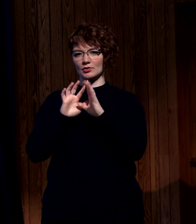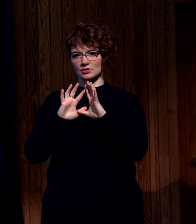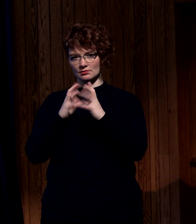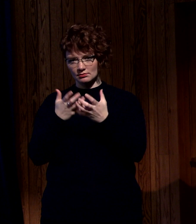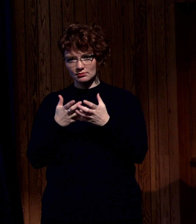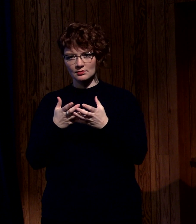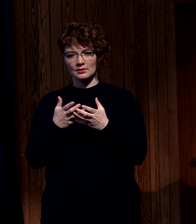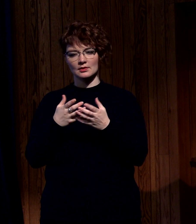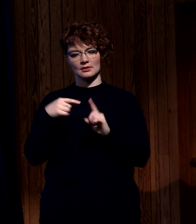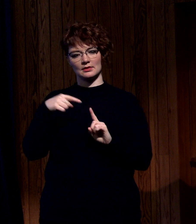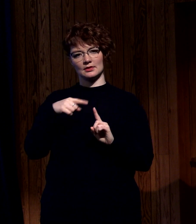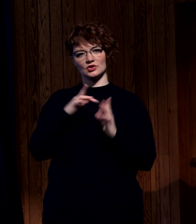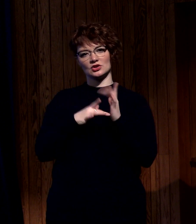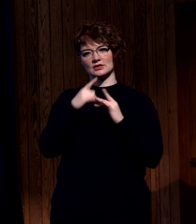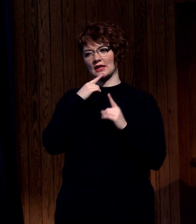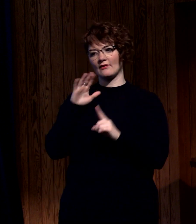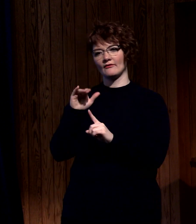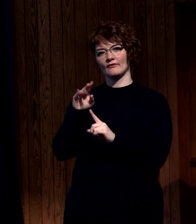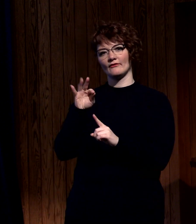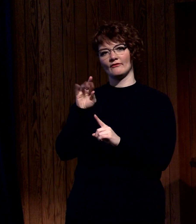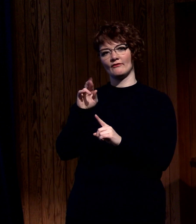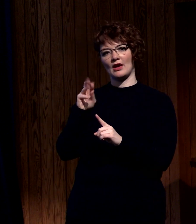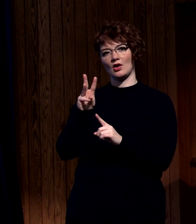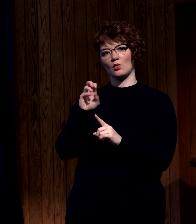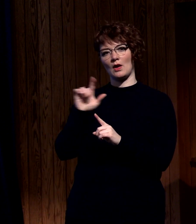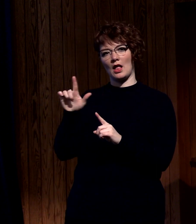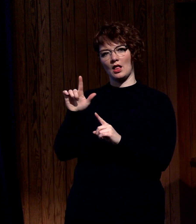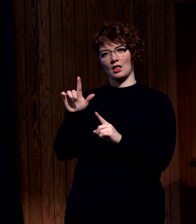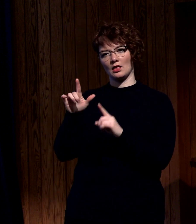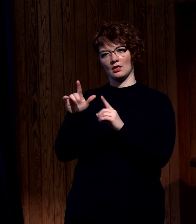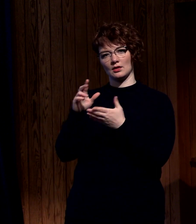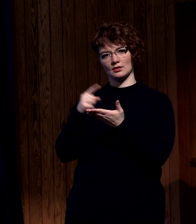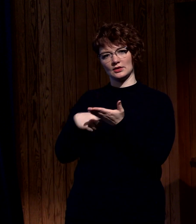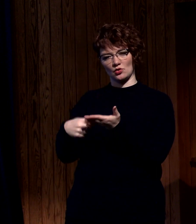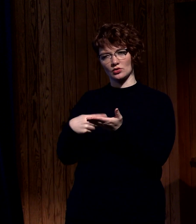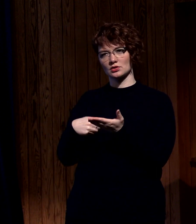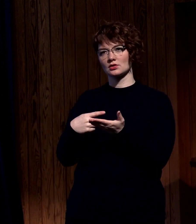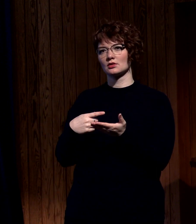farewell discourse, this title bears a weight of significance